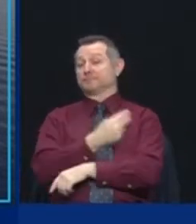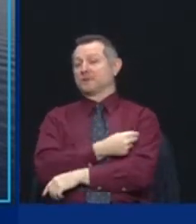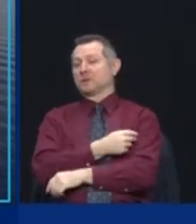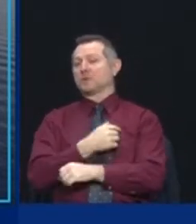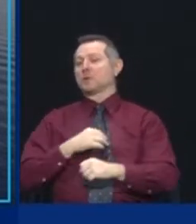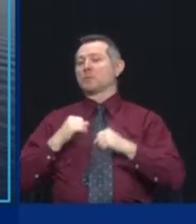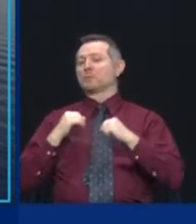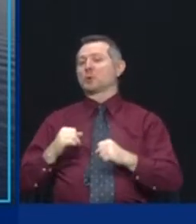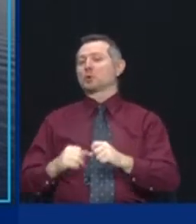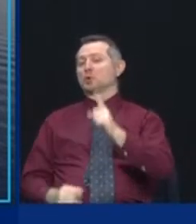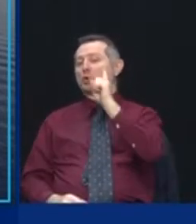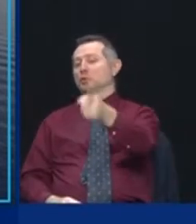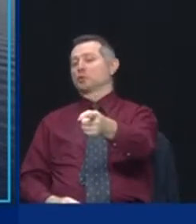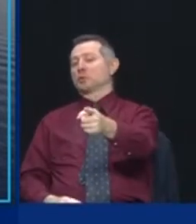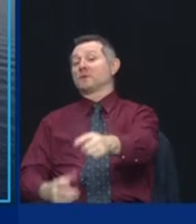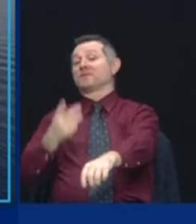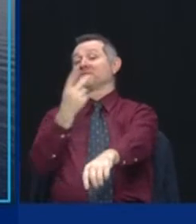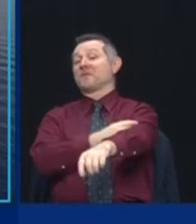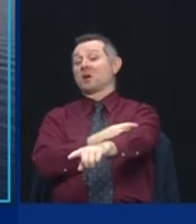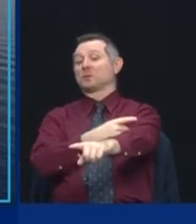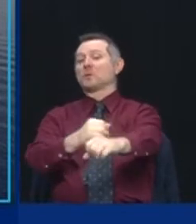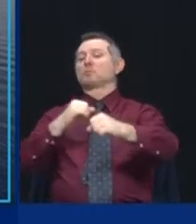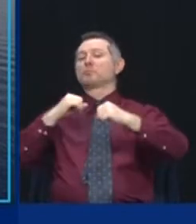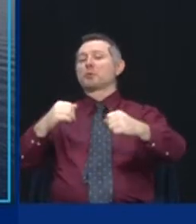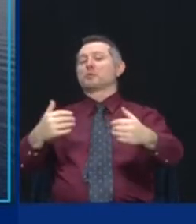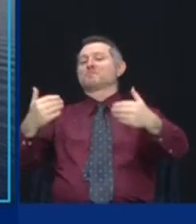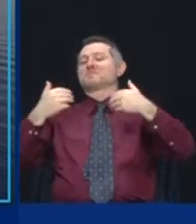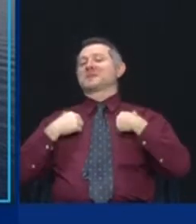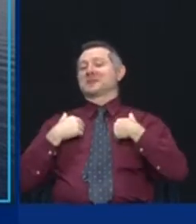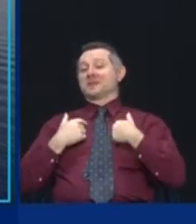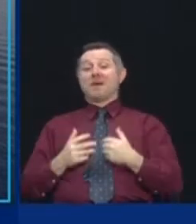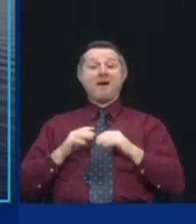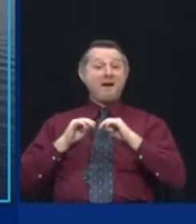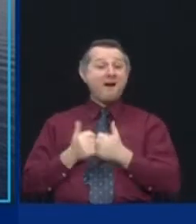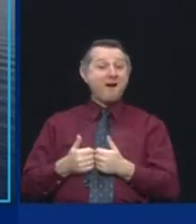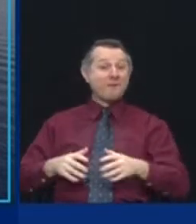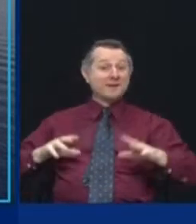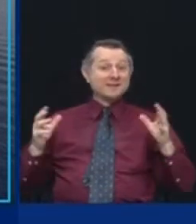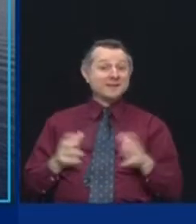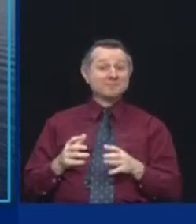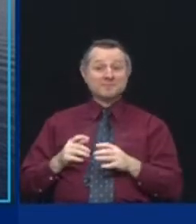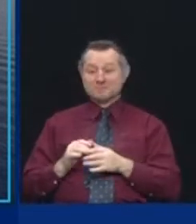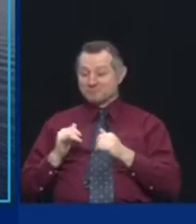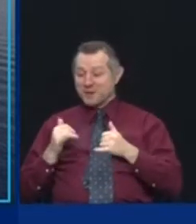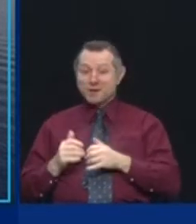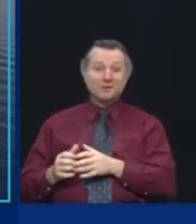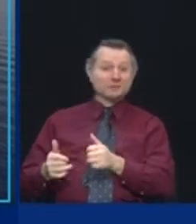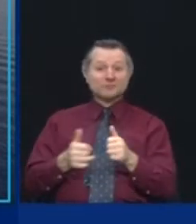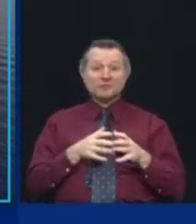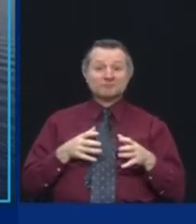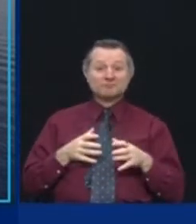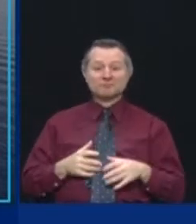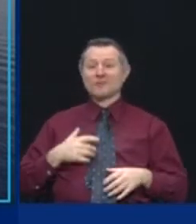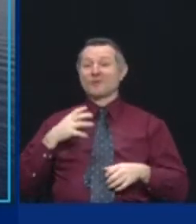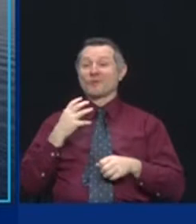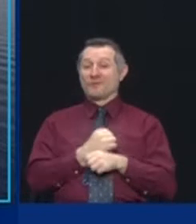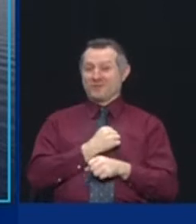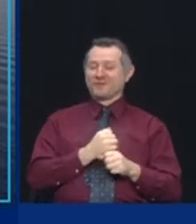THERE'S NO "I" IN TEAM, THEY SAY. I GET A VACCINE TO PROTECT YOU. YOU GET A VACCINE TO PROTECT ME. AND THE WAY A TEAM PLAYS